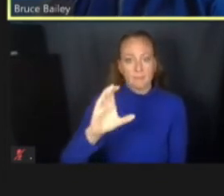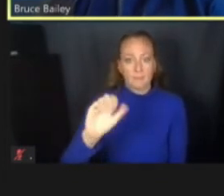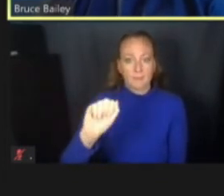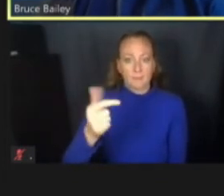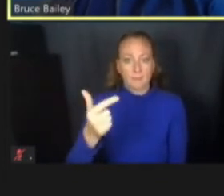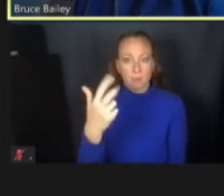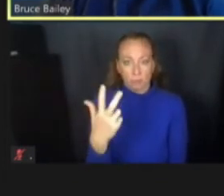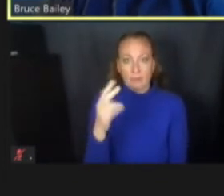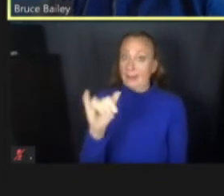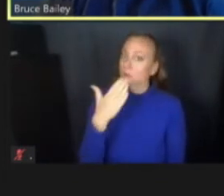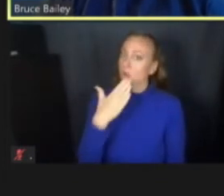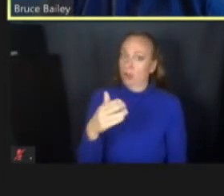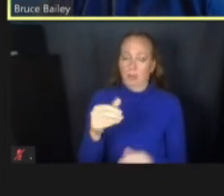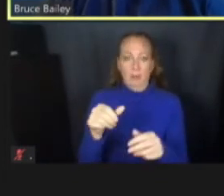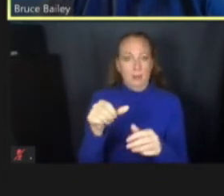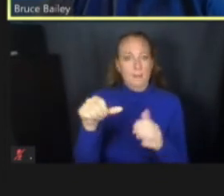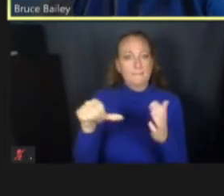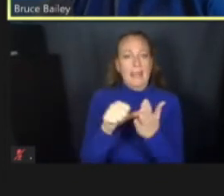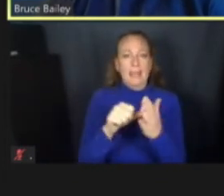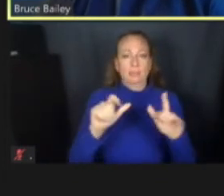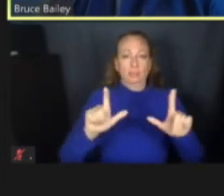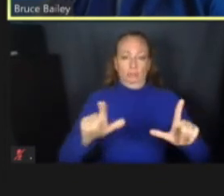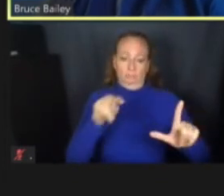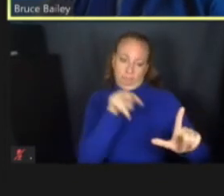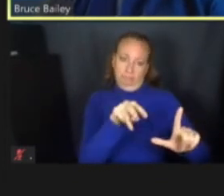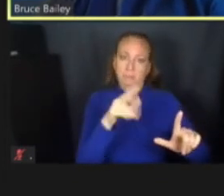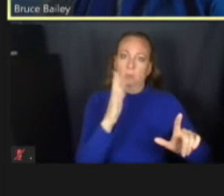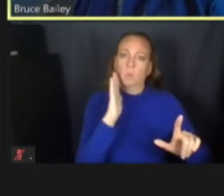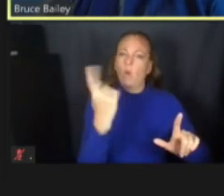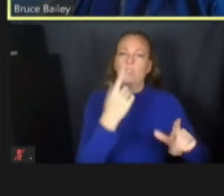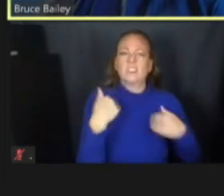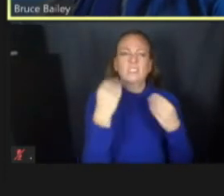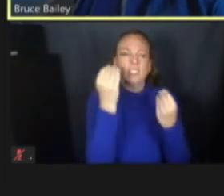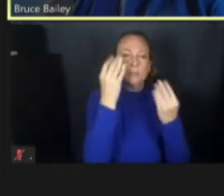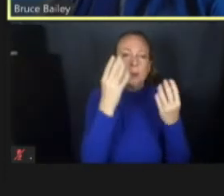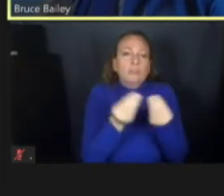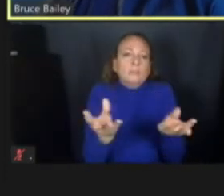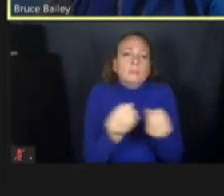That'll always be used to distribute information about the current development of WCAG 3,